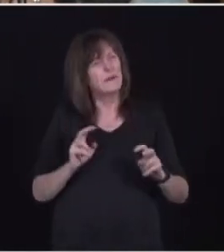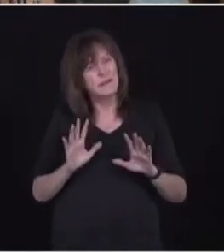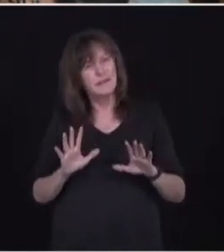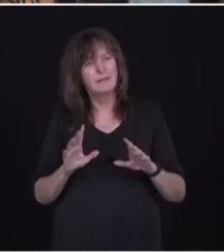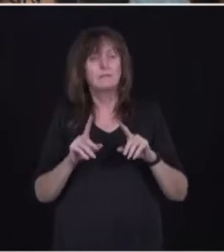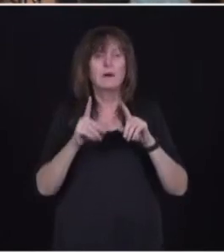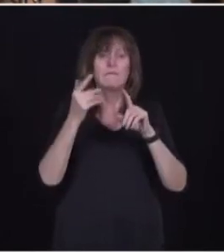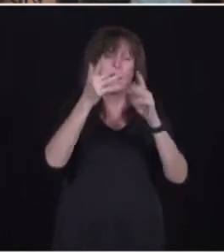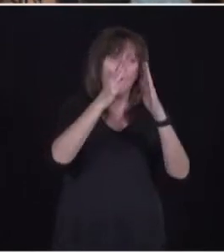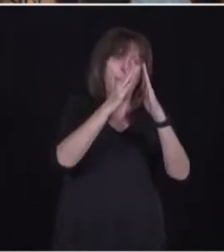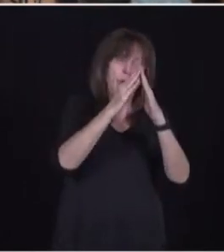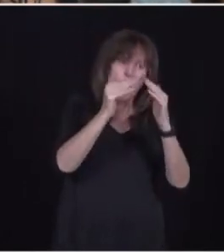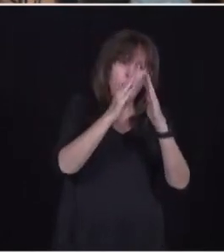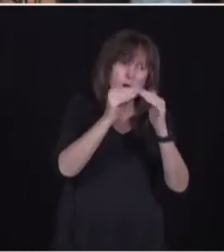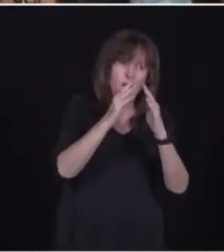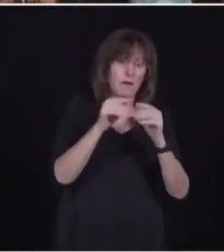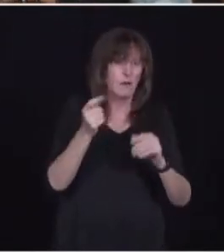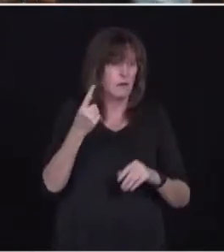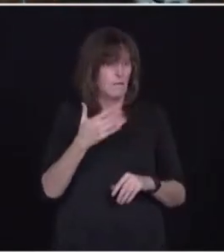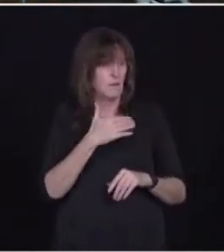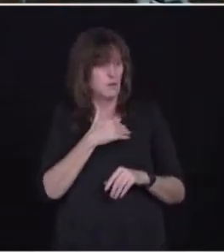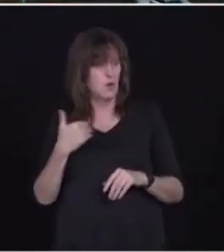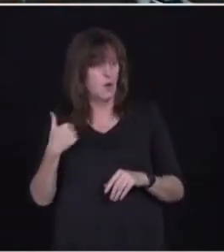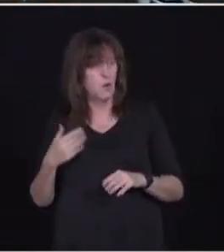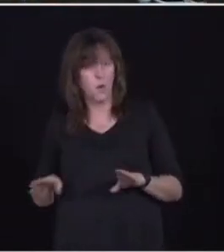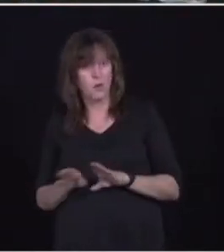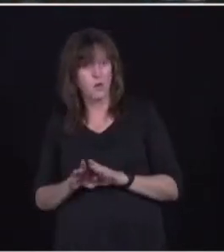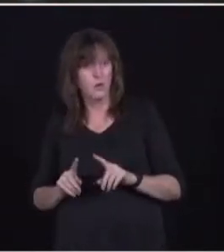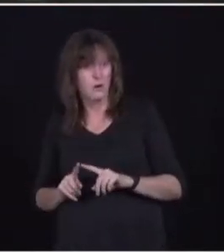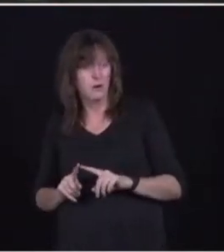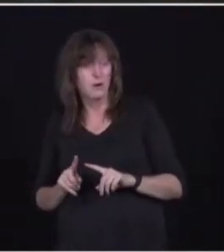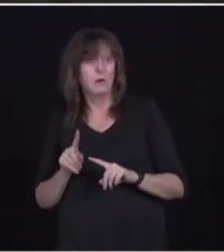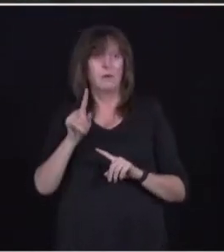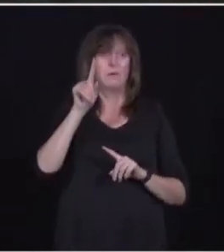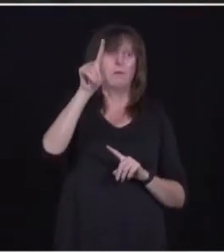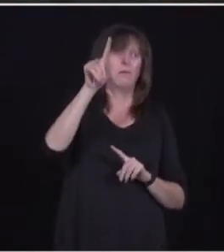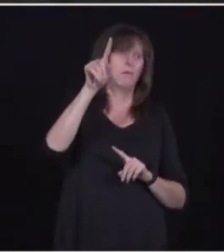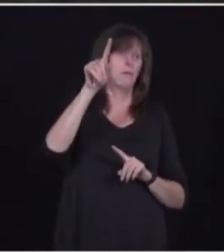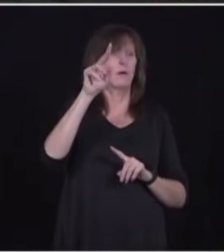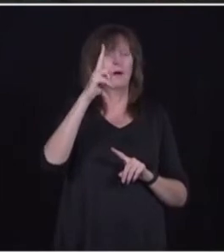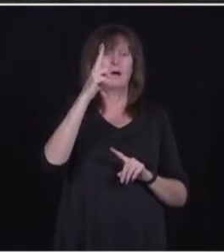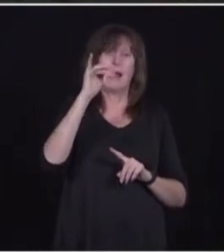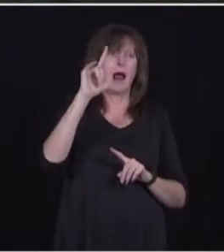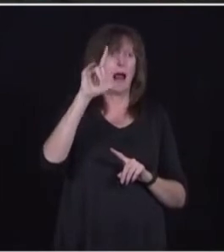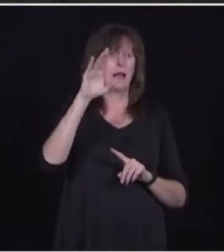No, I can agree with that the peer has just said, wants to limit travelling as much as